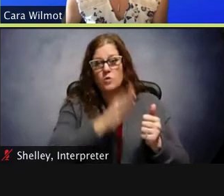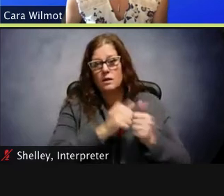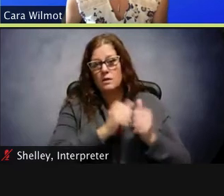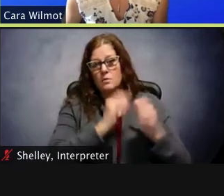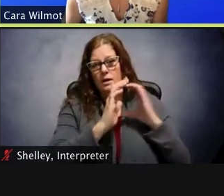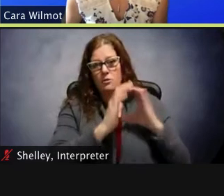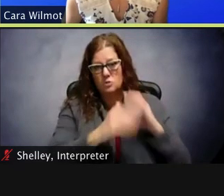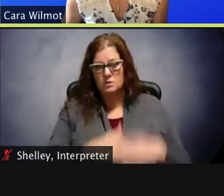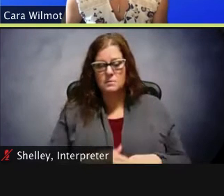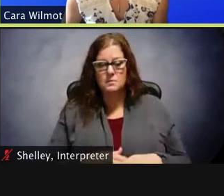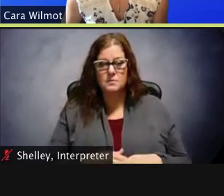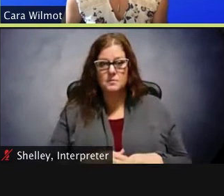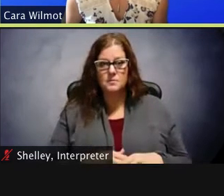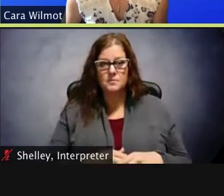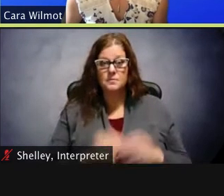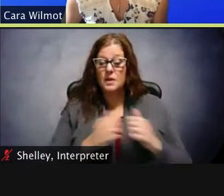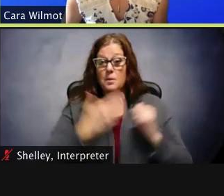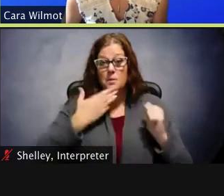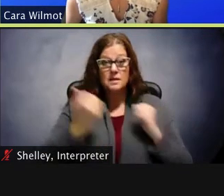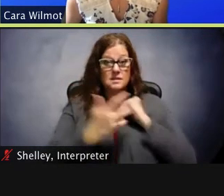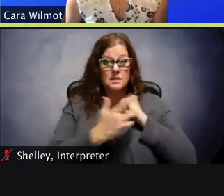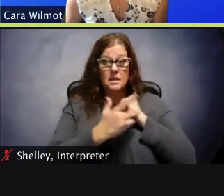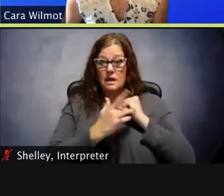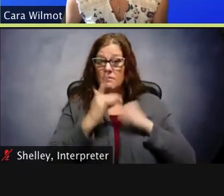Even with the best technology, a student who is D/HH